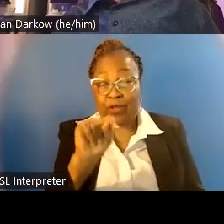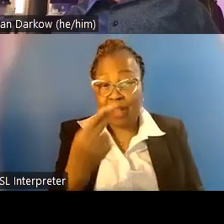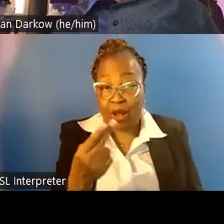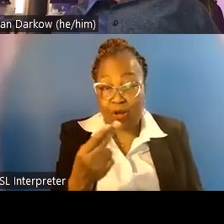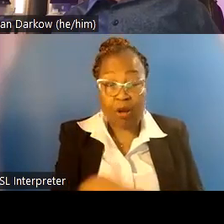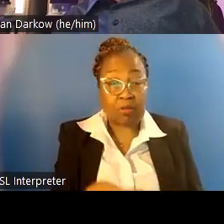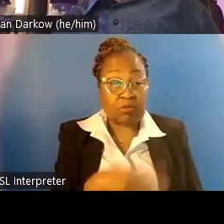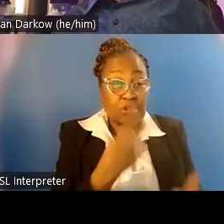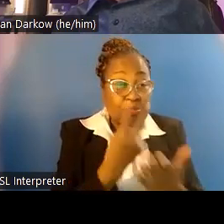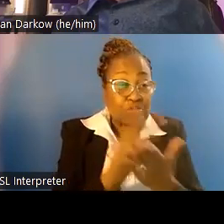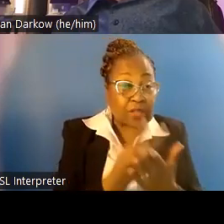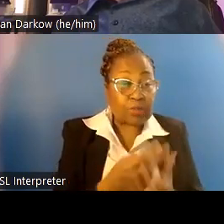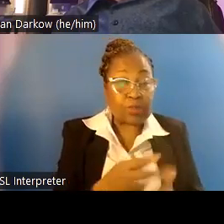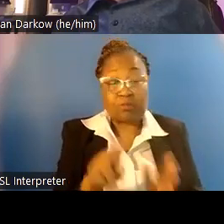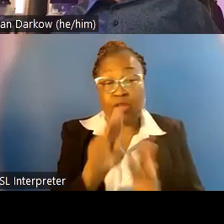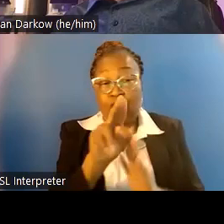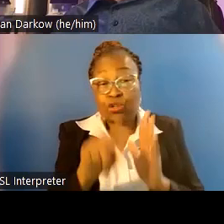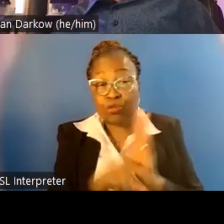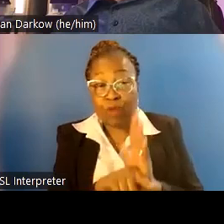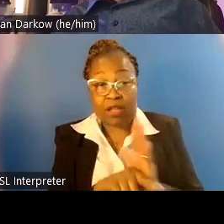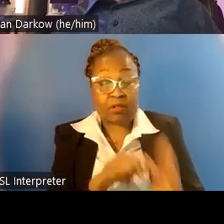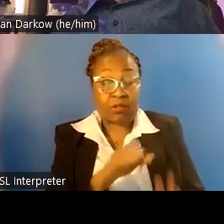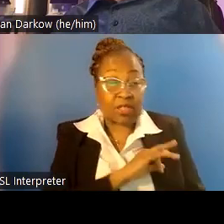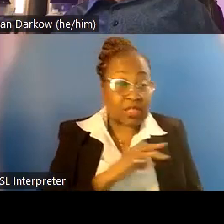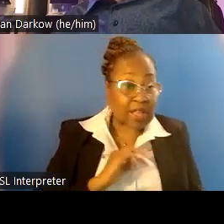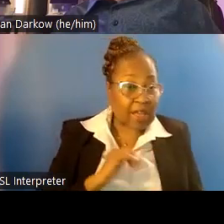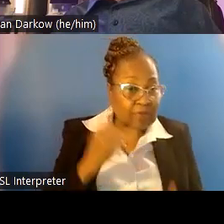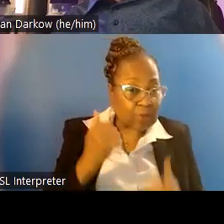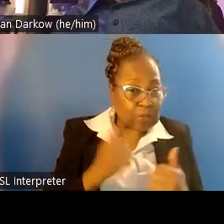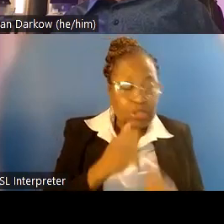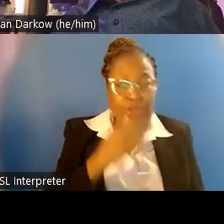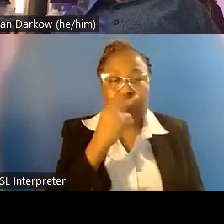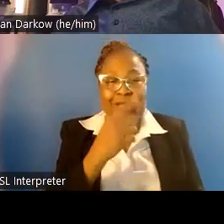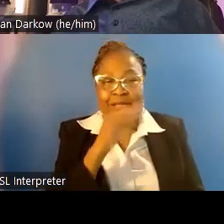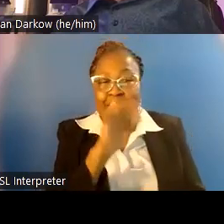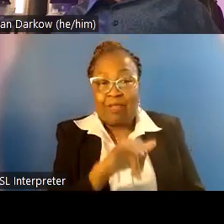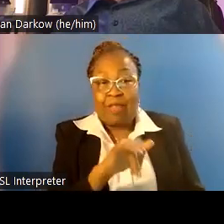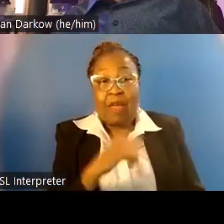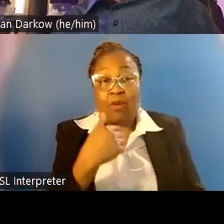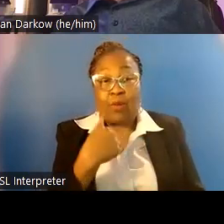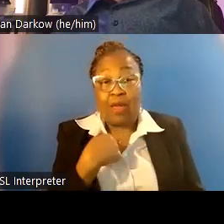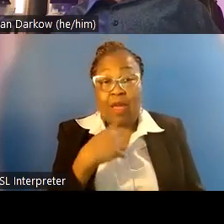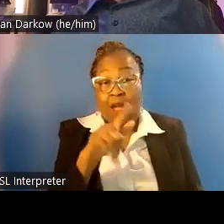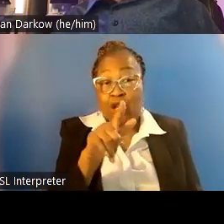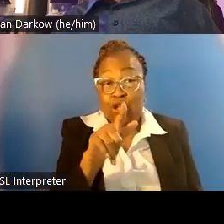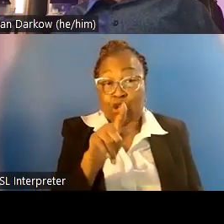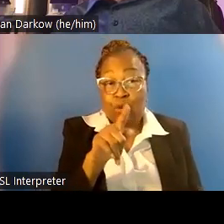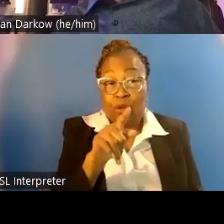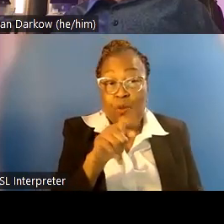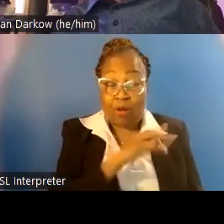an undergrad or a staff member. You can see that we had 21 staff members attending,